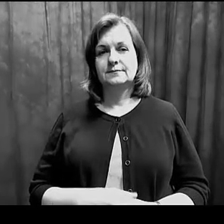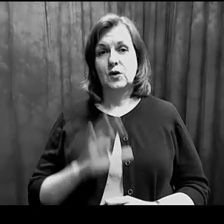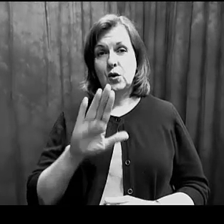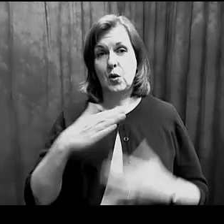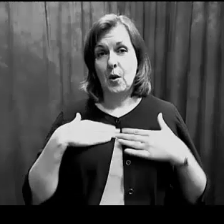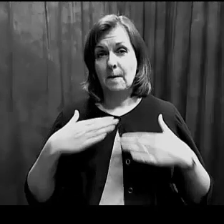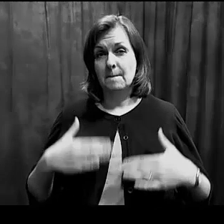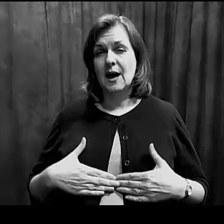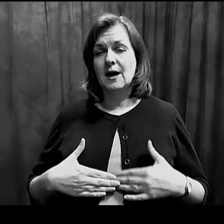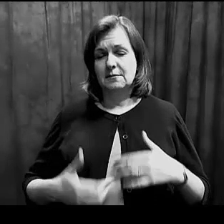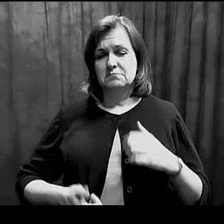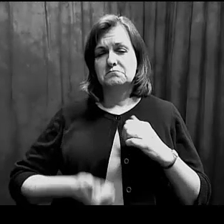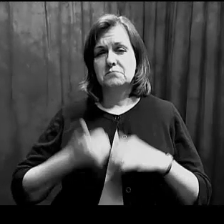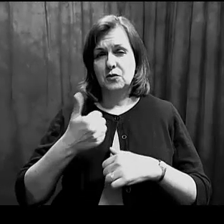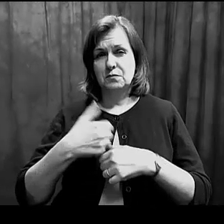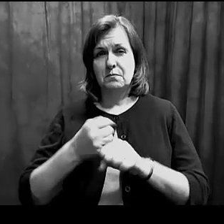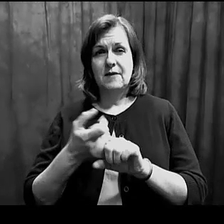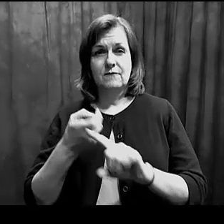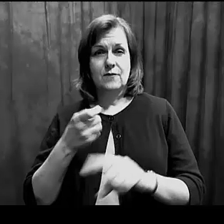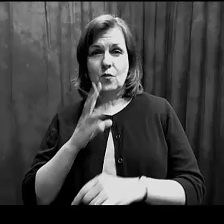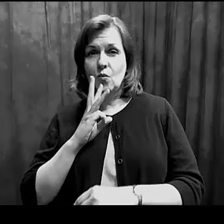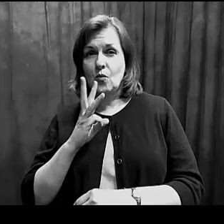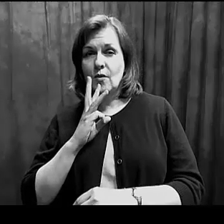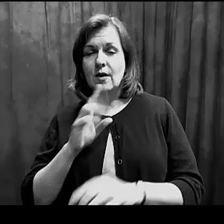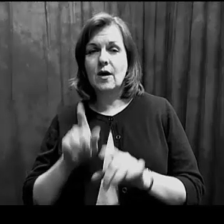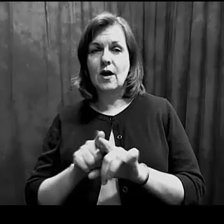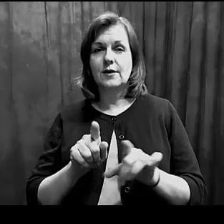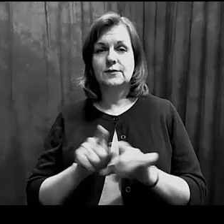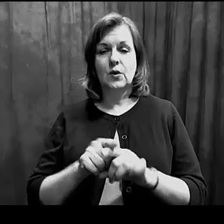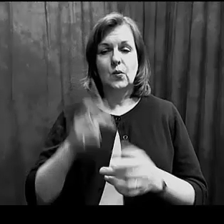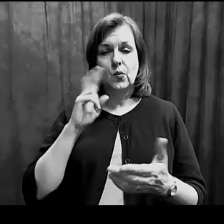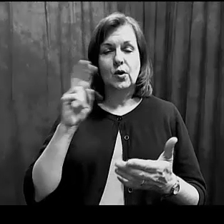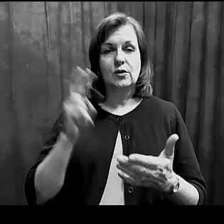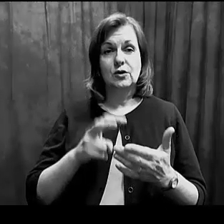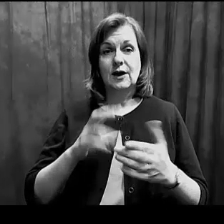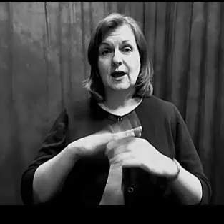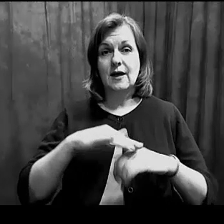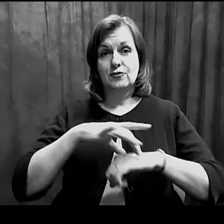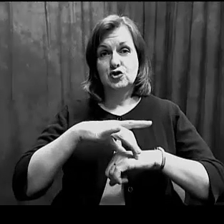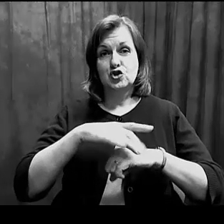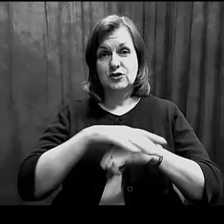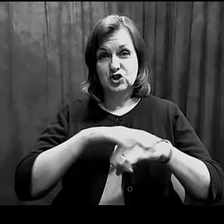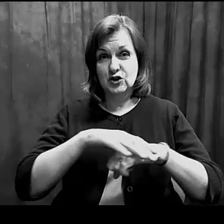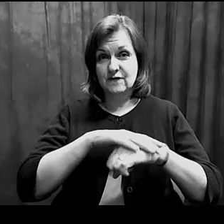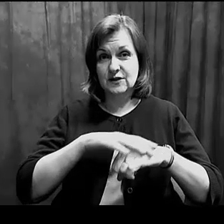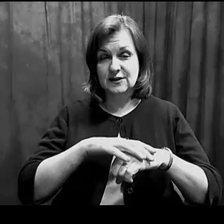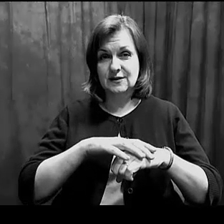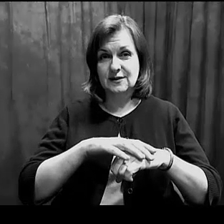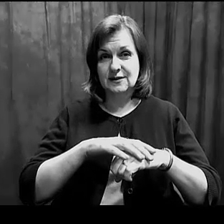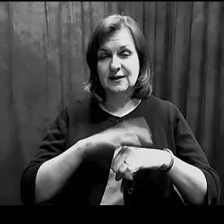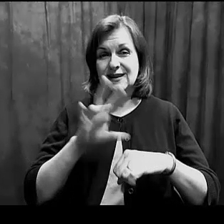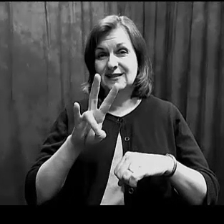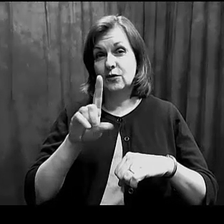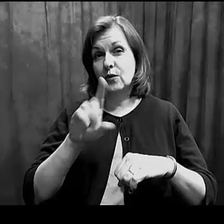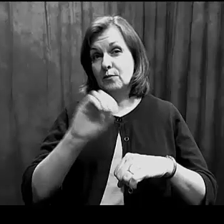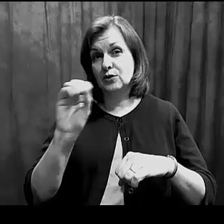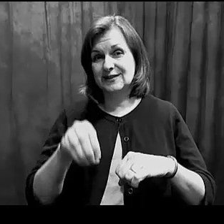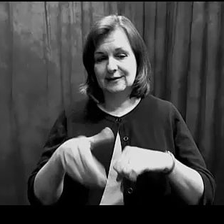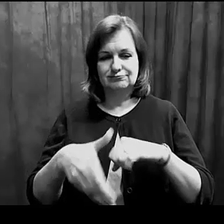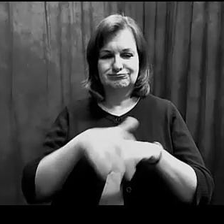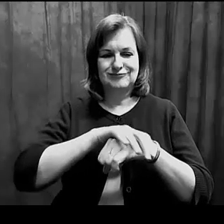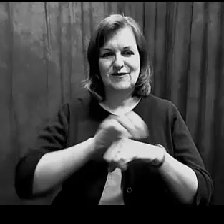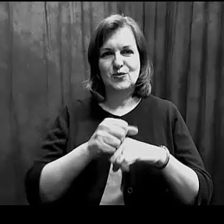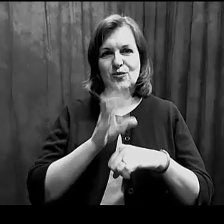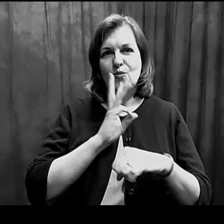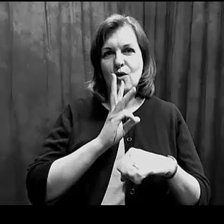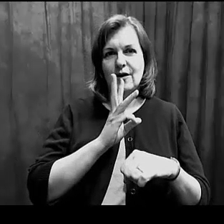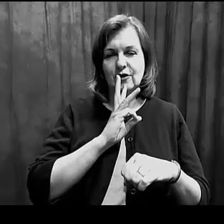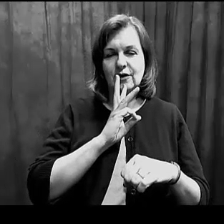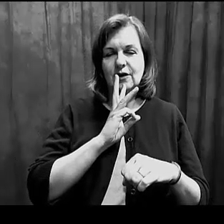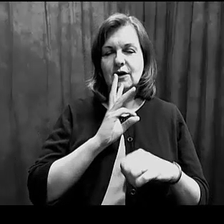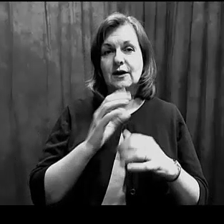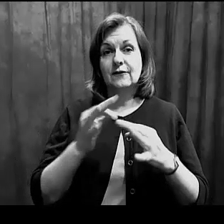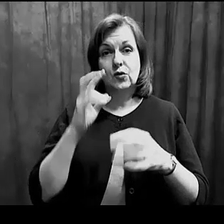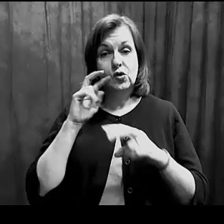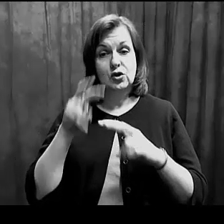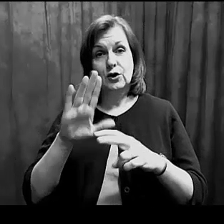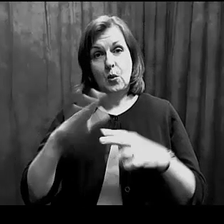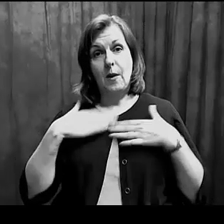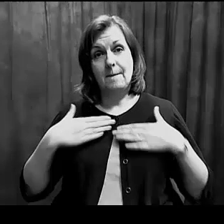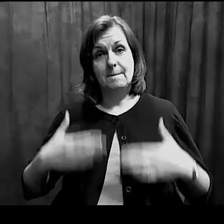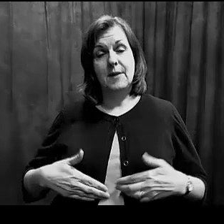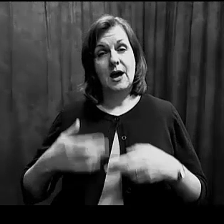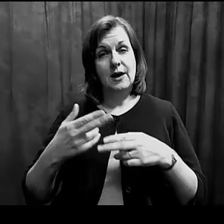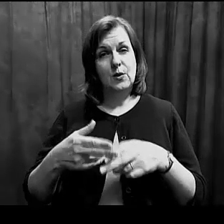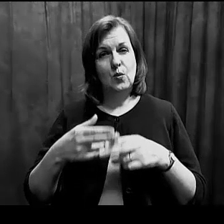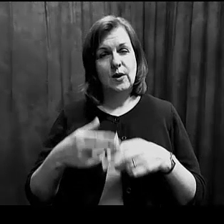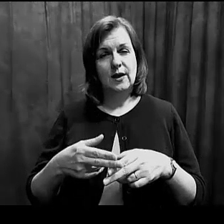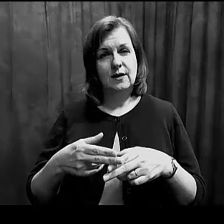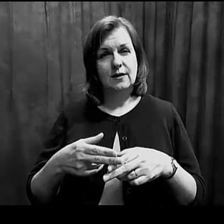so not only are you majority made up of water but we also look at on the Earths surface - 71% of the Earth's surface is water